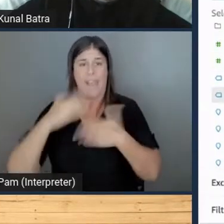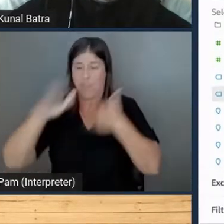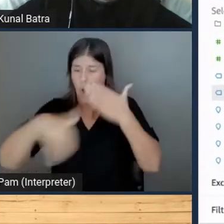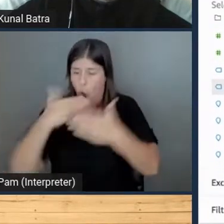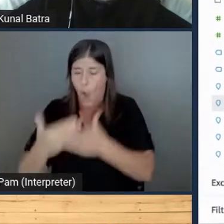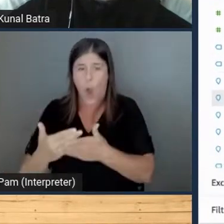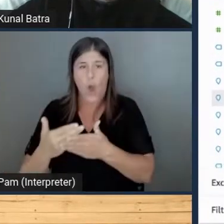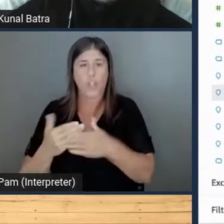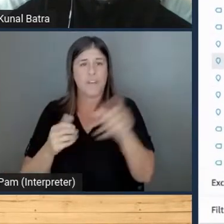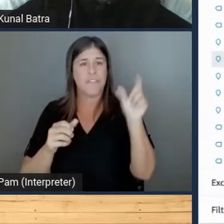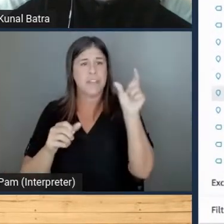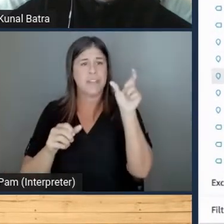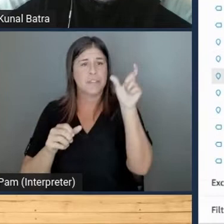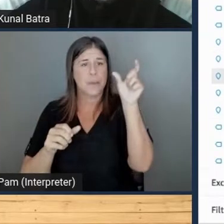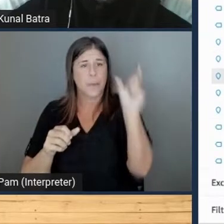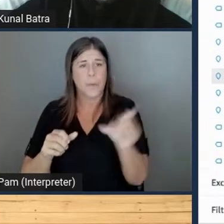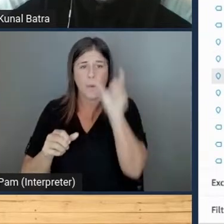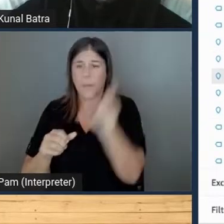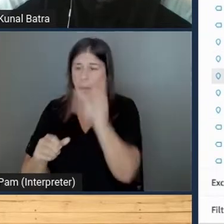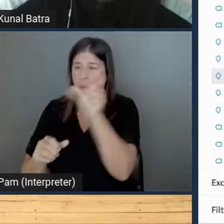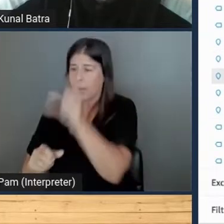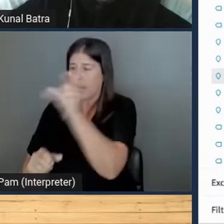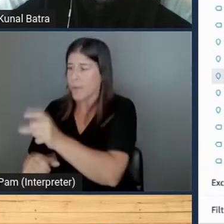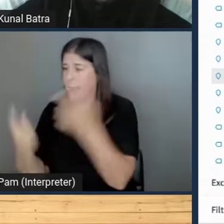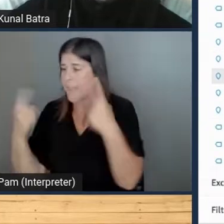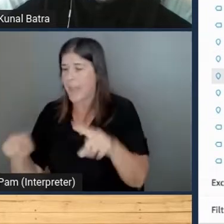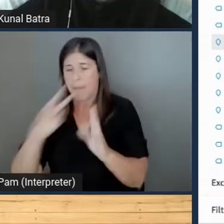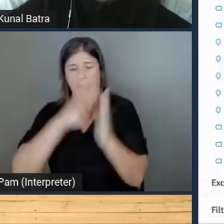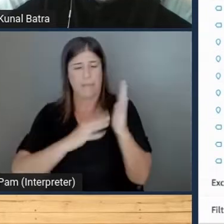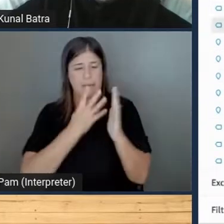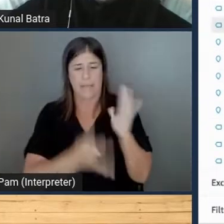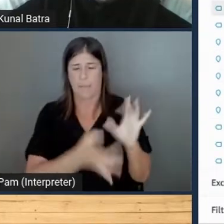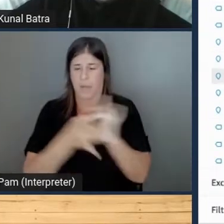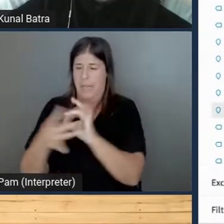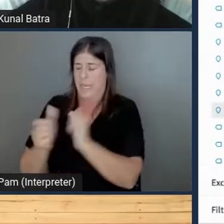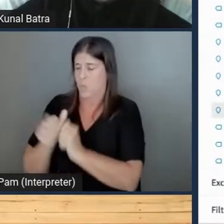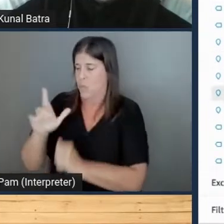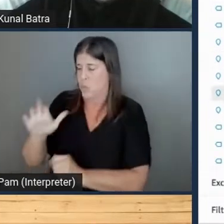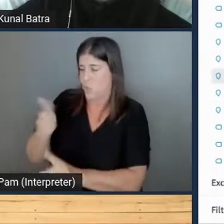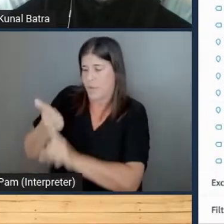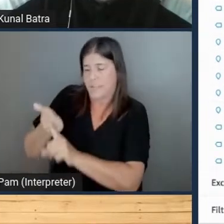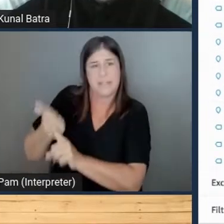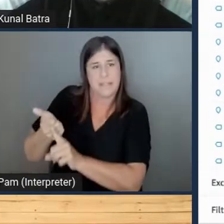that come in from the table connecting to the source. So these are coming in directly.